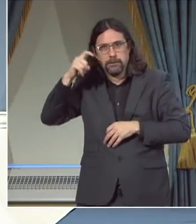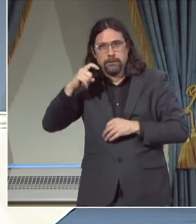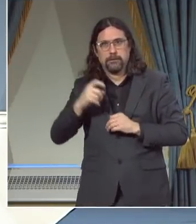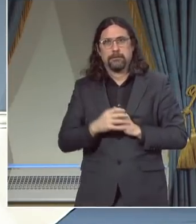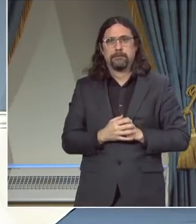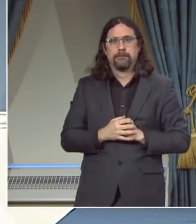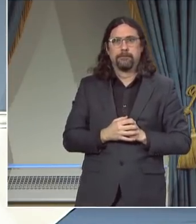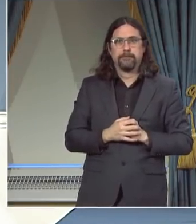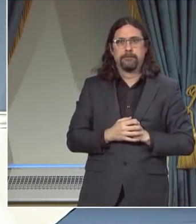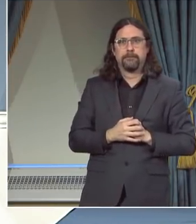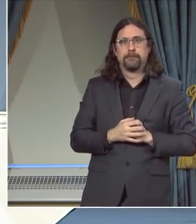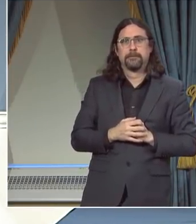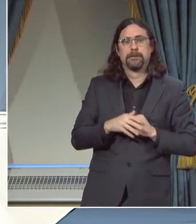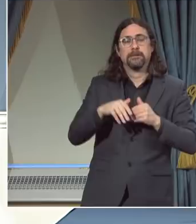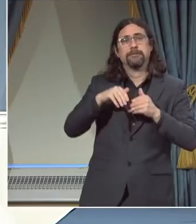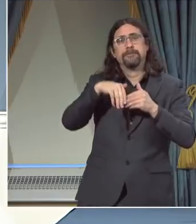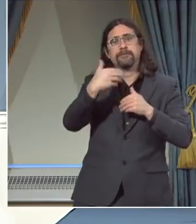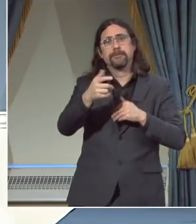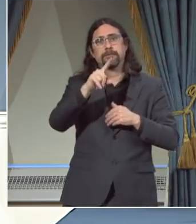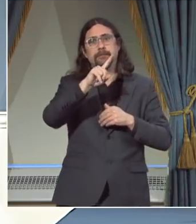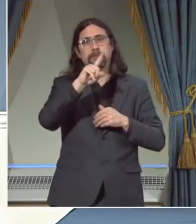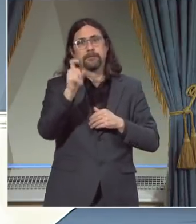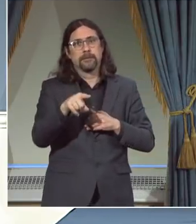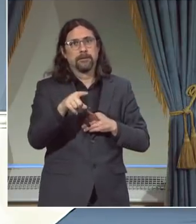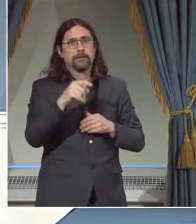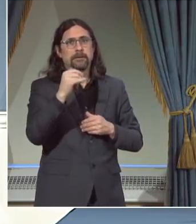TAKE AN EVEN BIGGER ACTION.